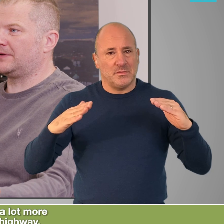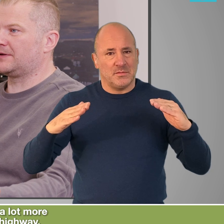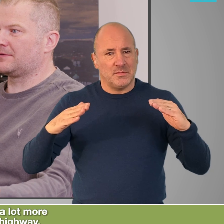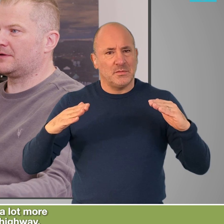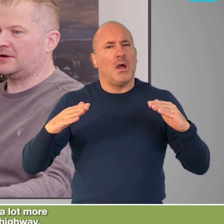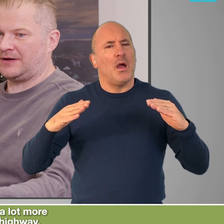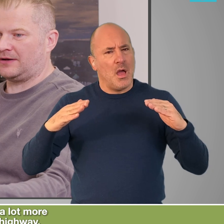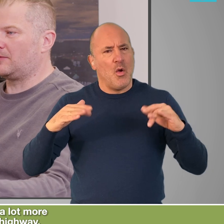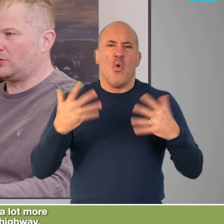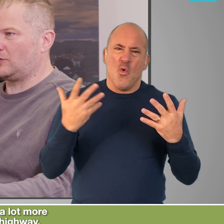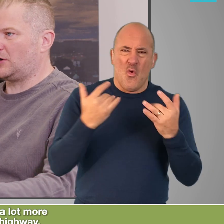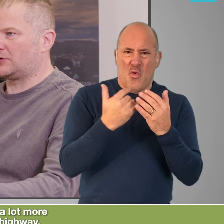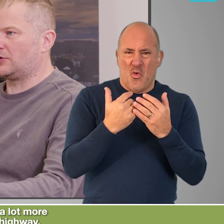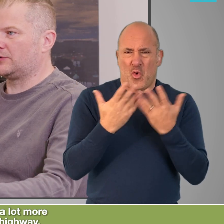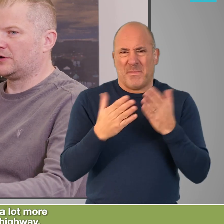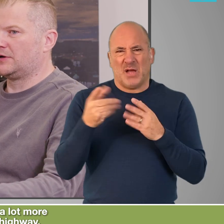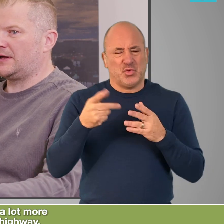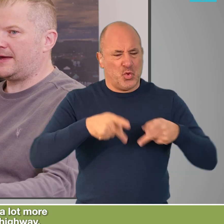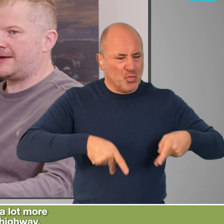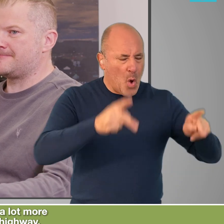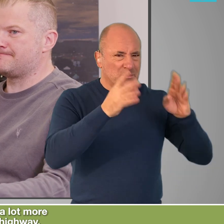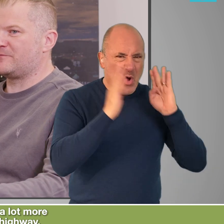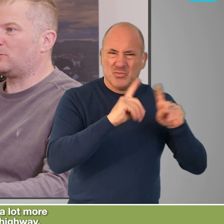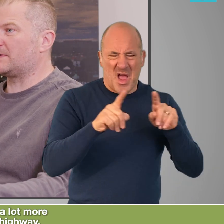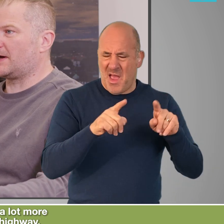buildings and then a lot more are on the public highway.